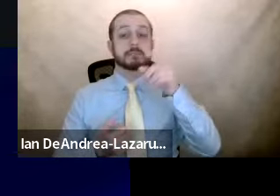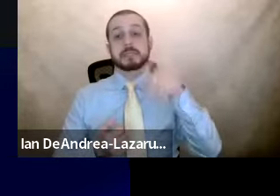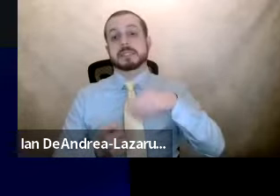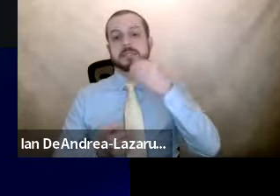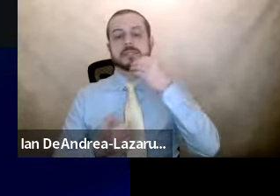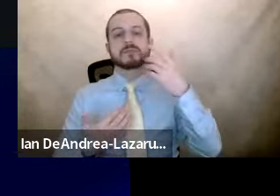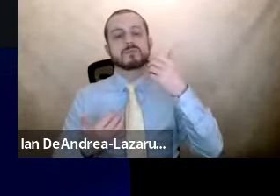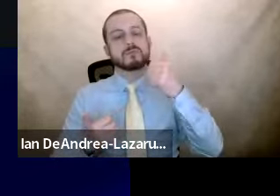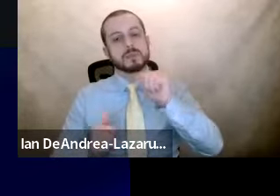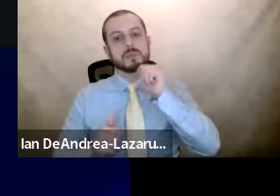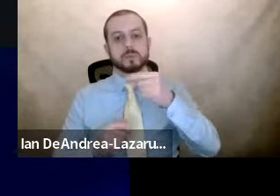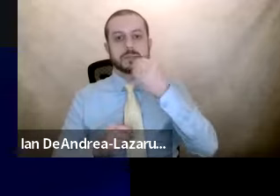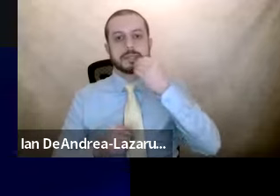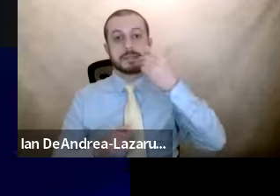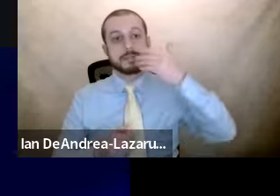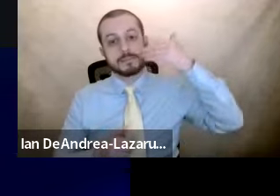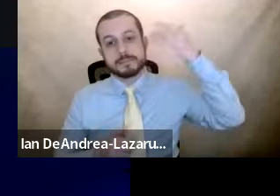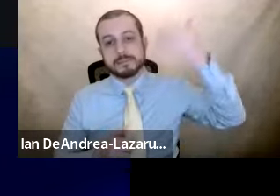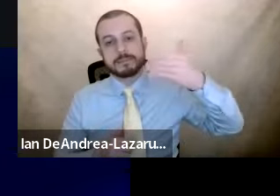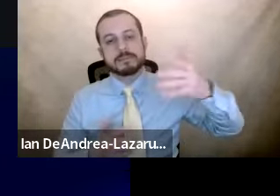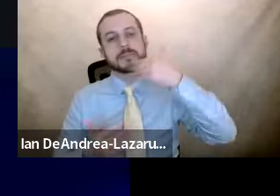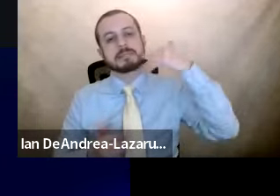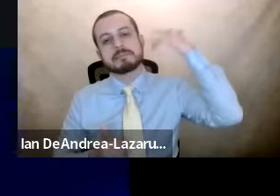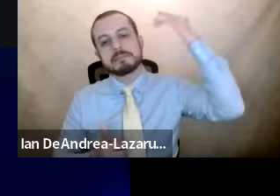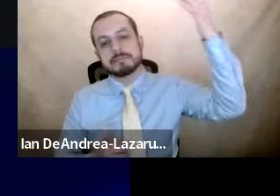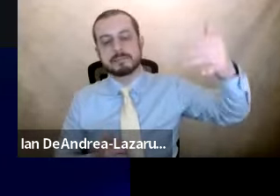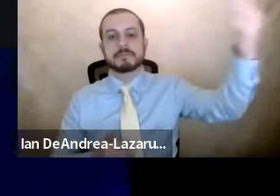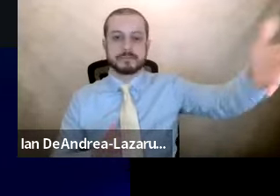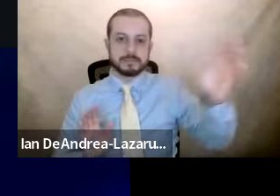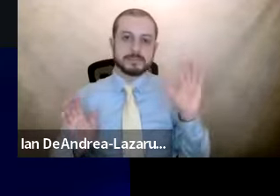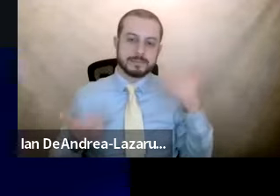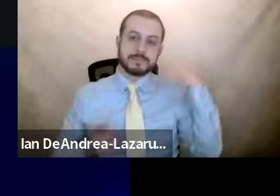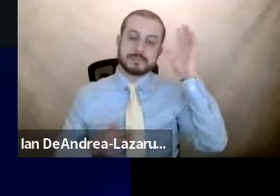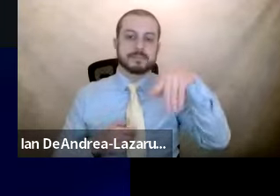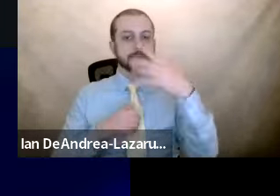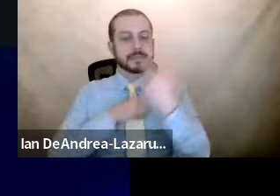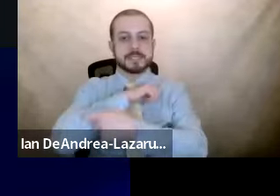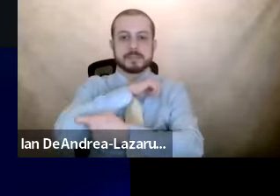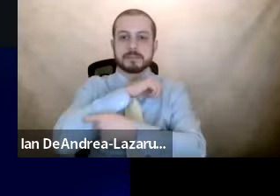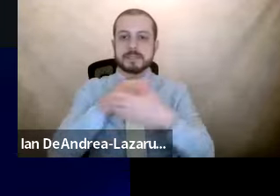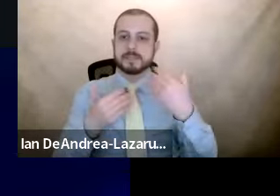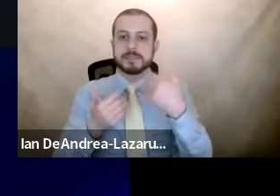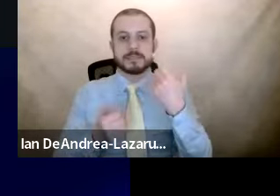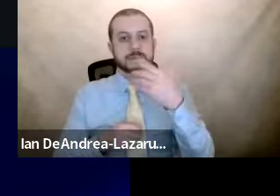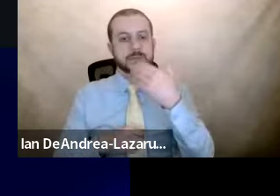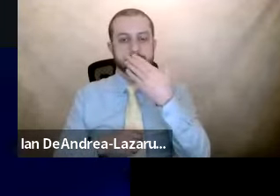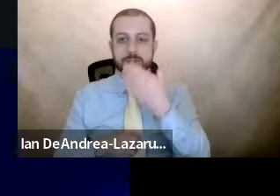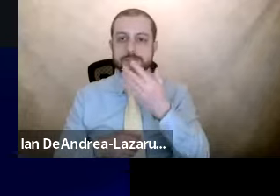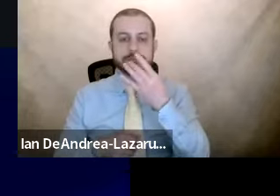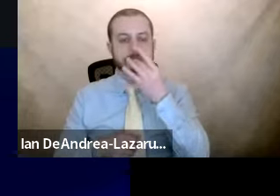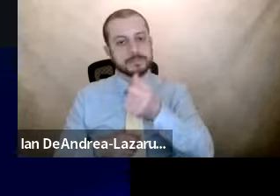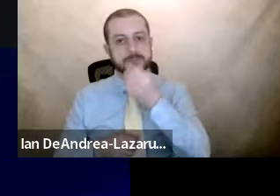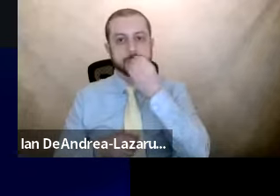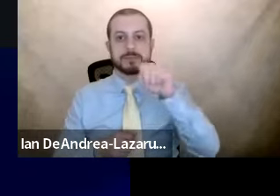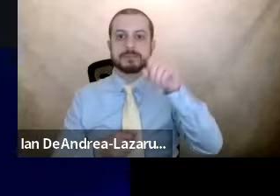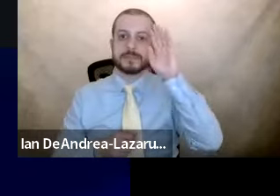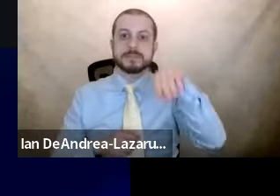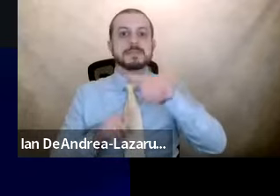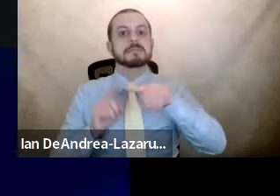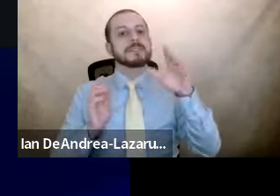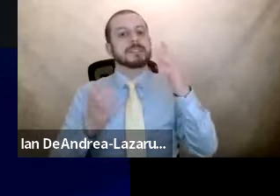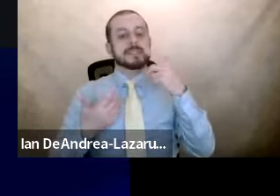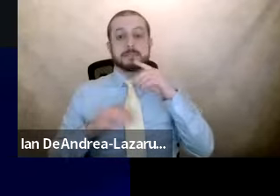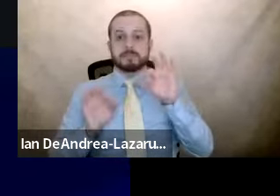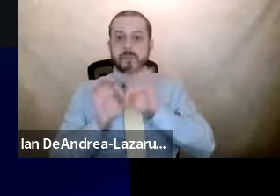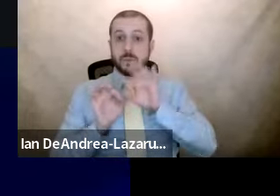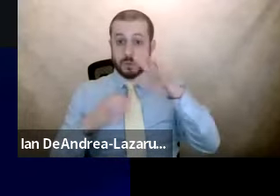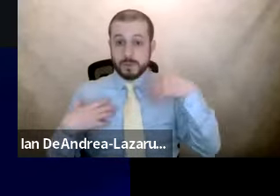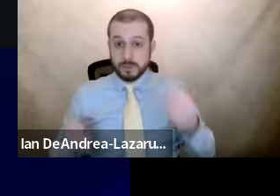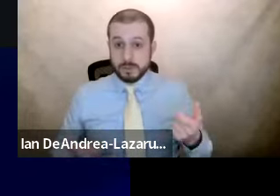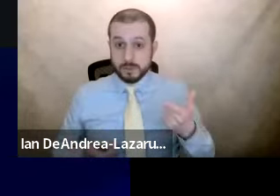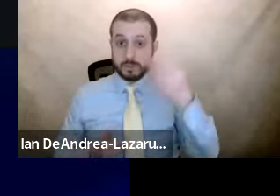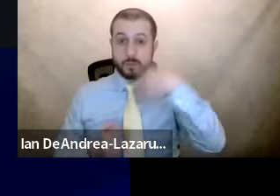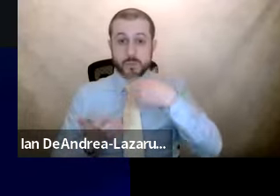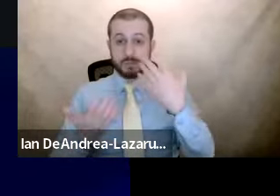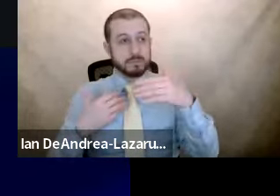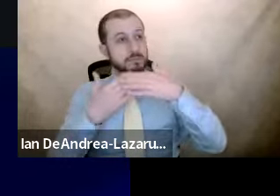These are all things that are associated with a higher risk of stroke. And to decrease your risk of having any of these illnesses, it's important that you eat a balanced diet,